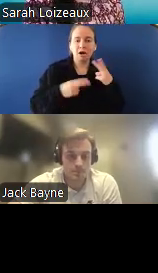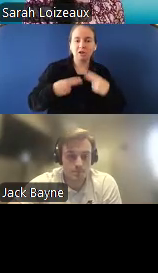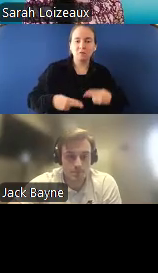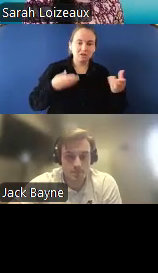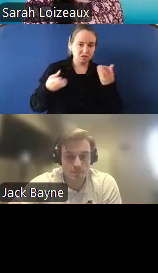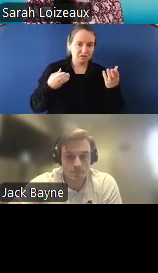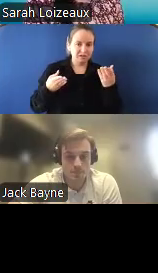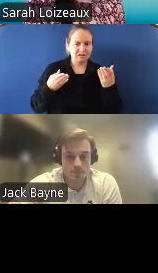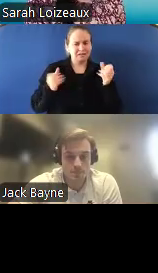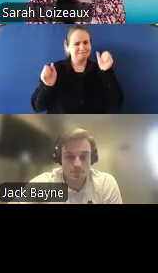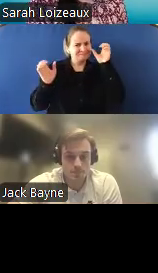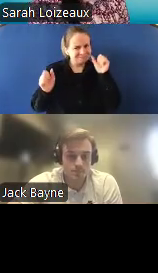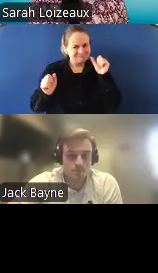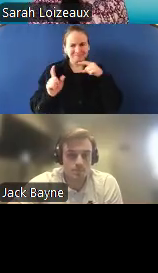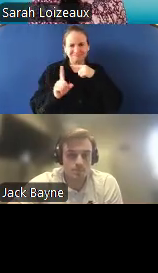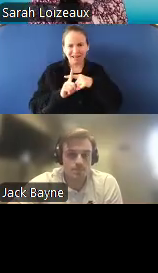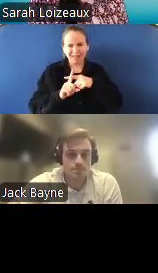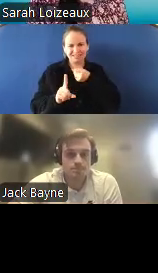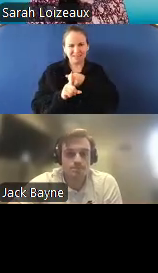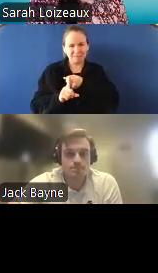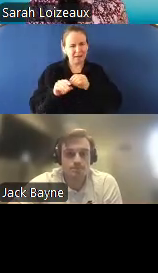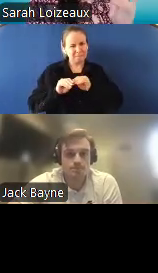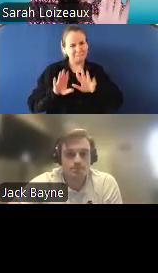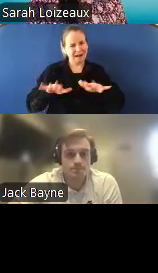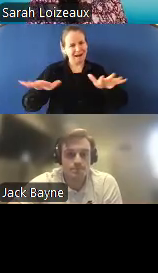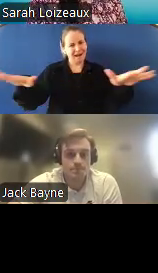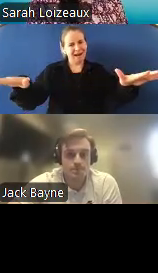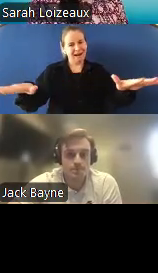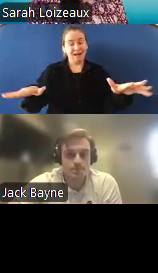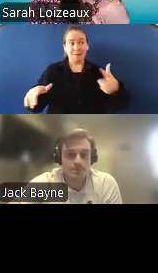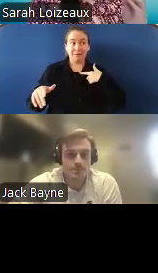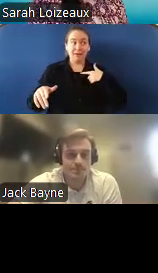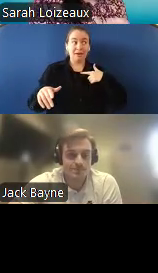much of a positive impact they have been making. But I don't want to give too much away, so let